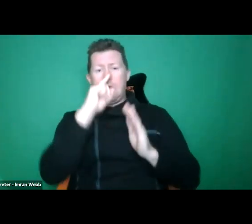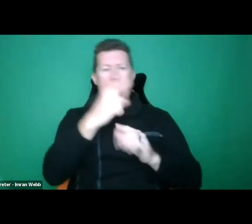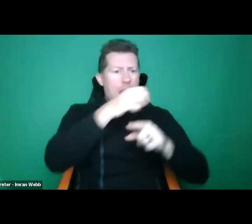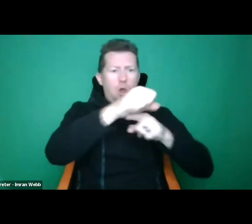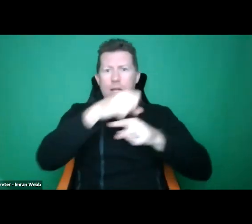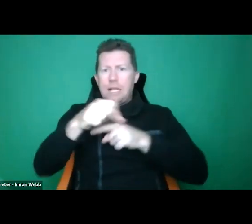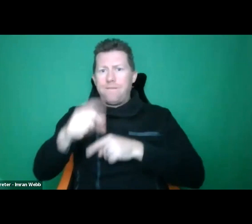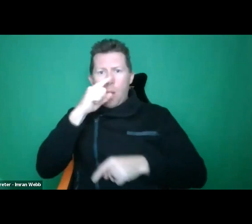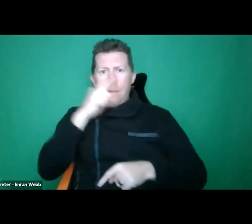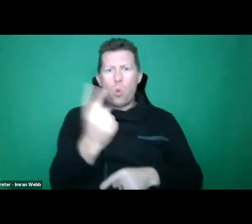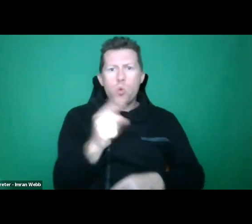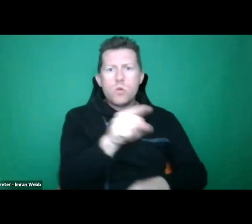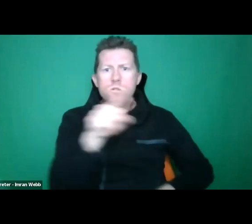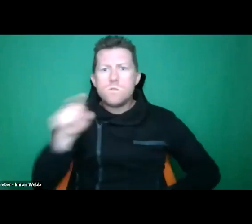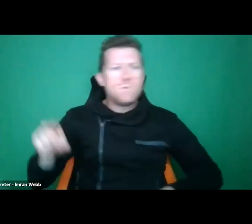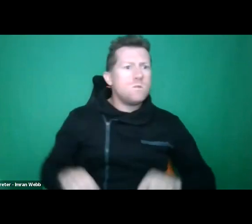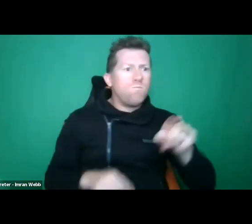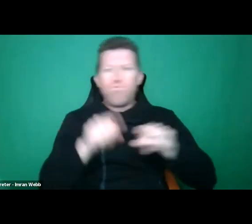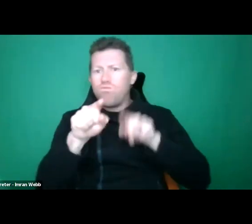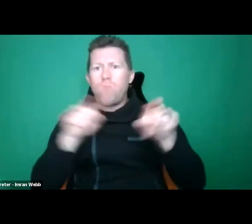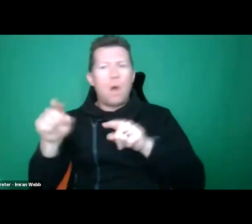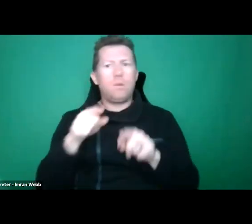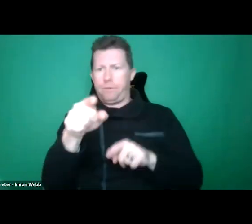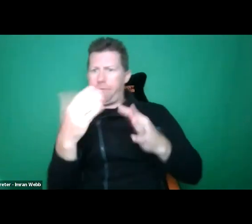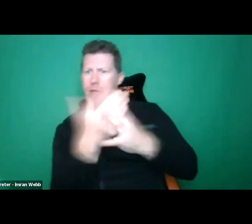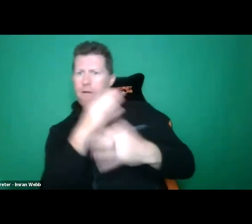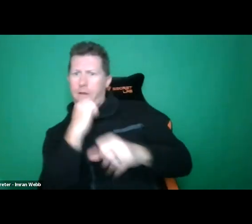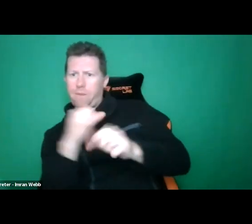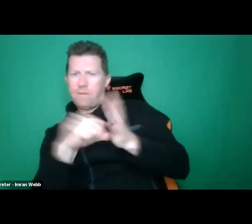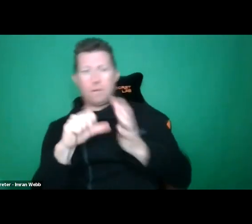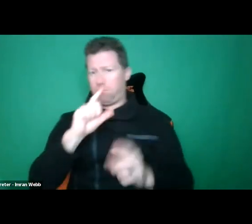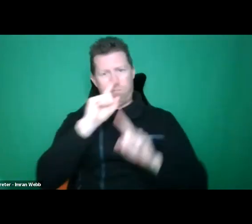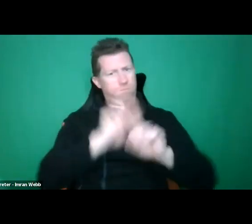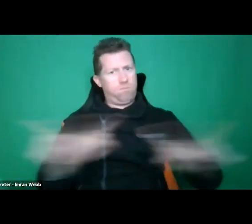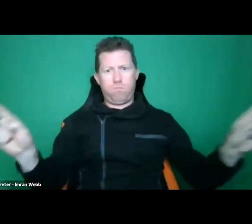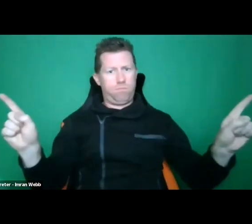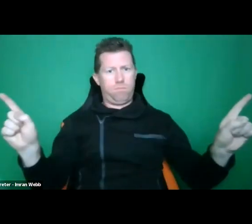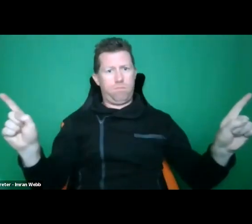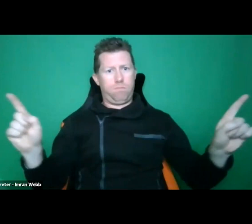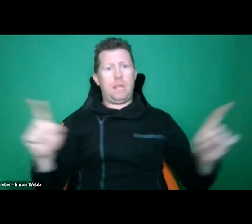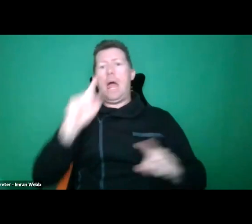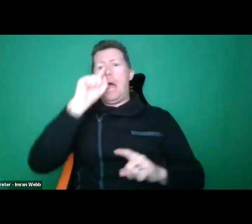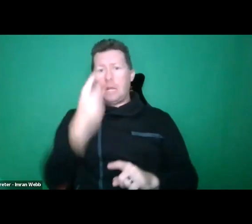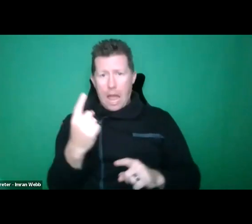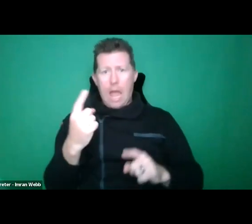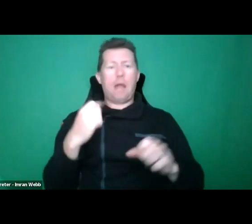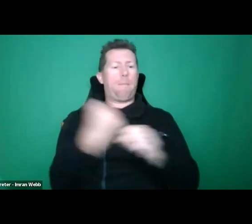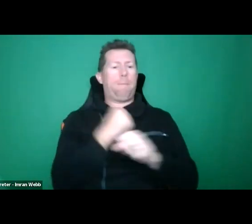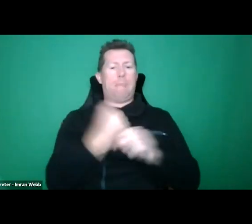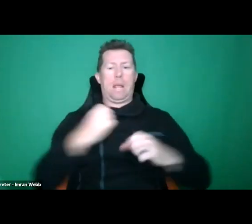or to make a decision about an individual's access to government funding. It cannot be used to support automatic decision making tools